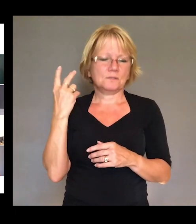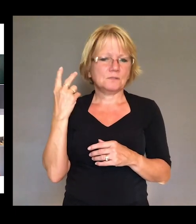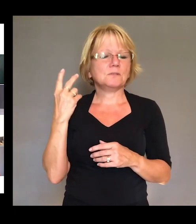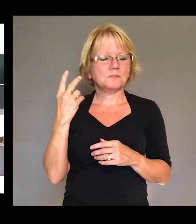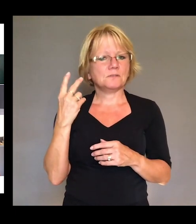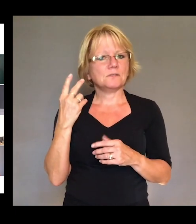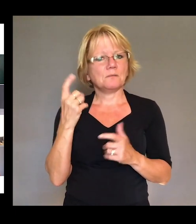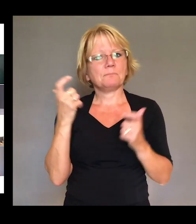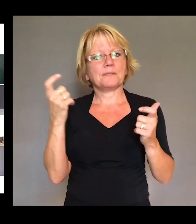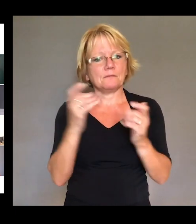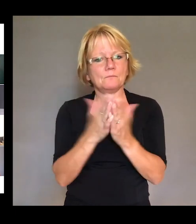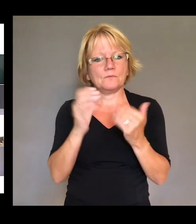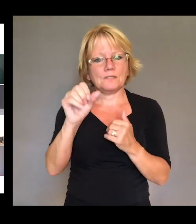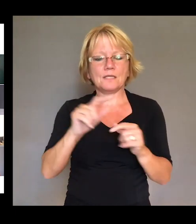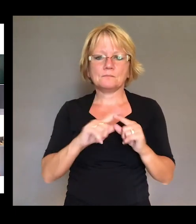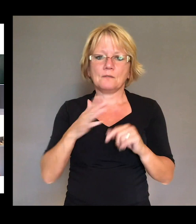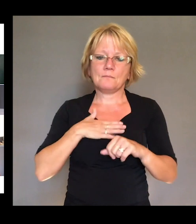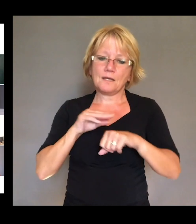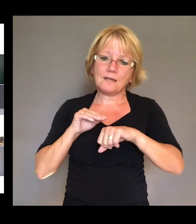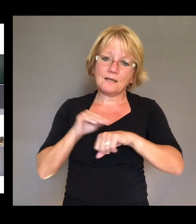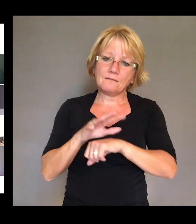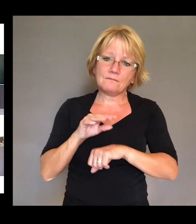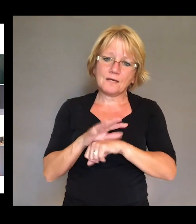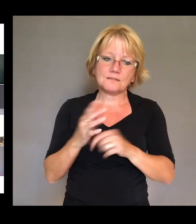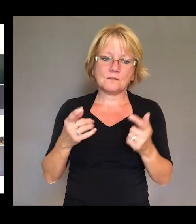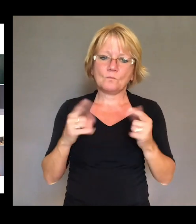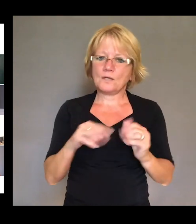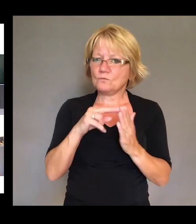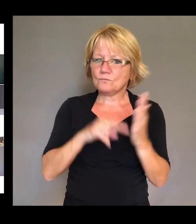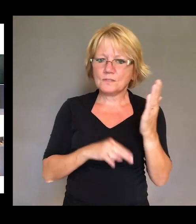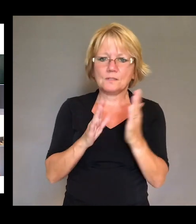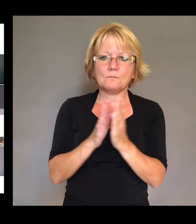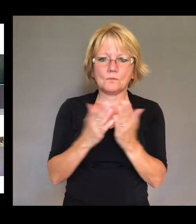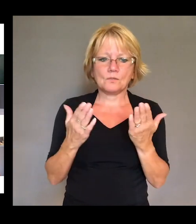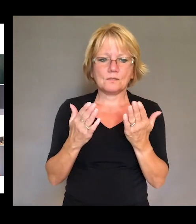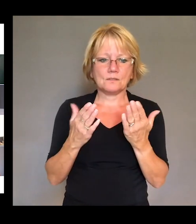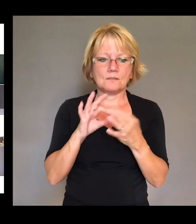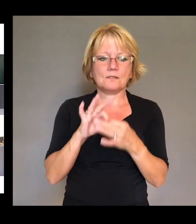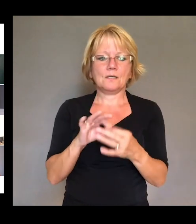And it's big but my advice to you though, is when you read any book